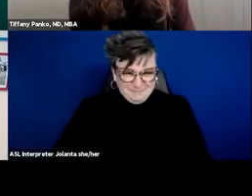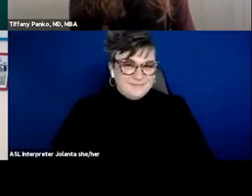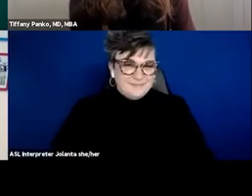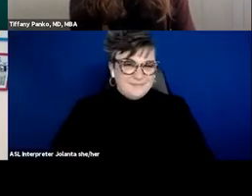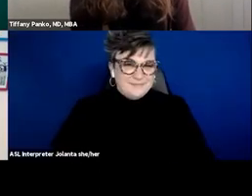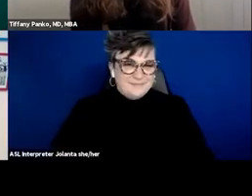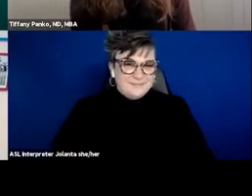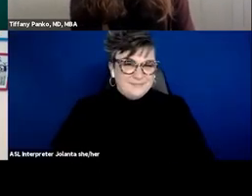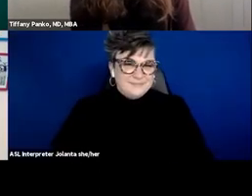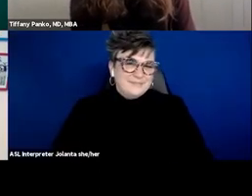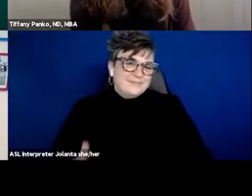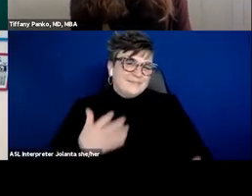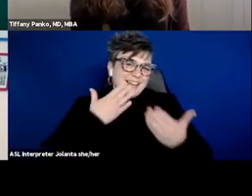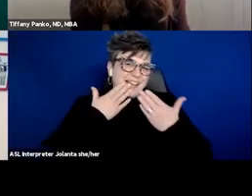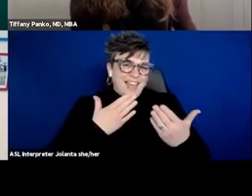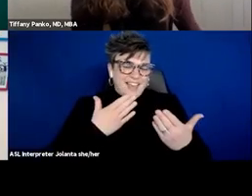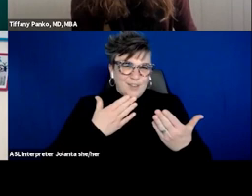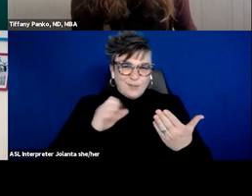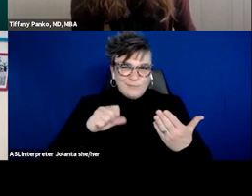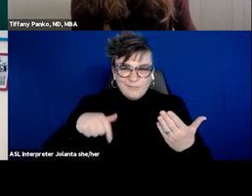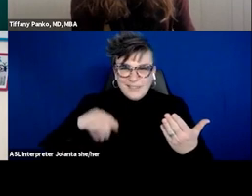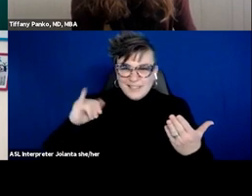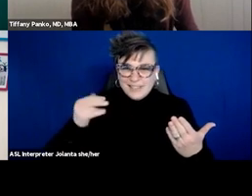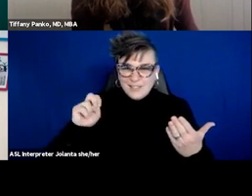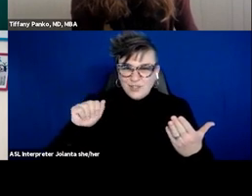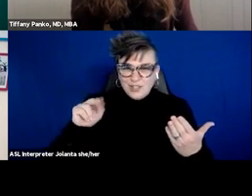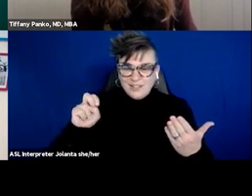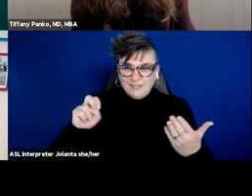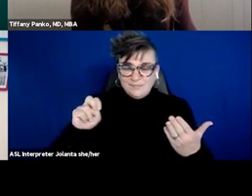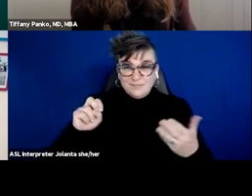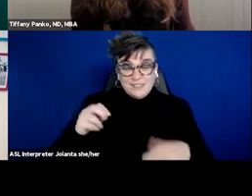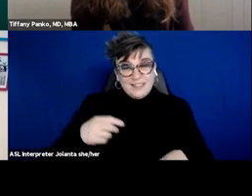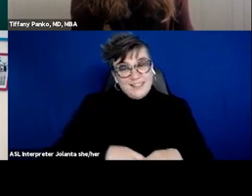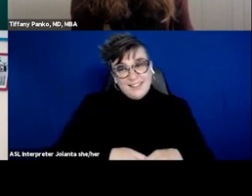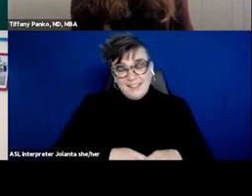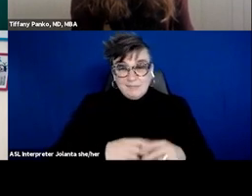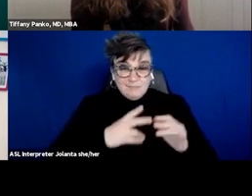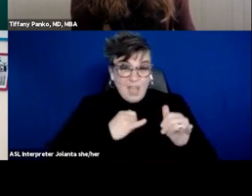[DR. JEANNE ALHUSEN:] Thank you. I think concordance is absolutely critical, in both